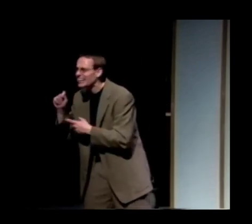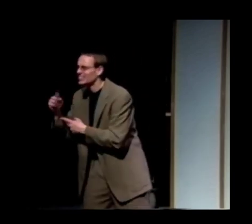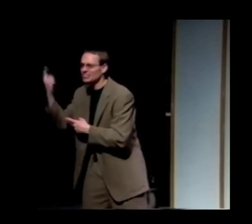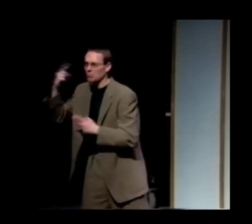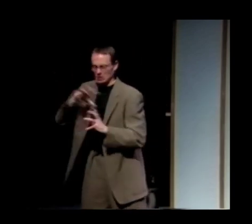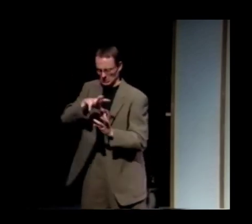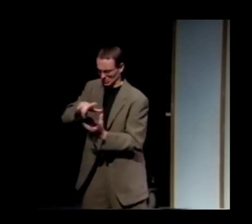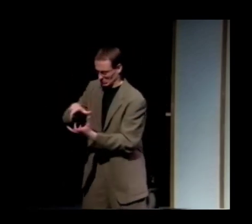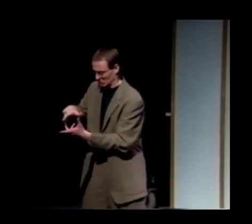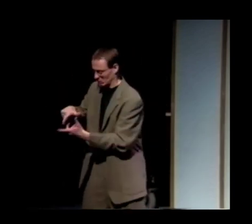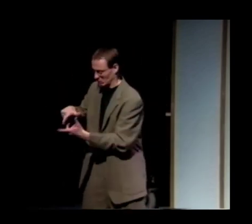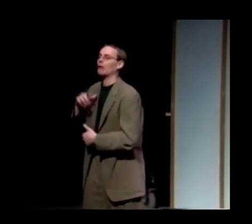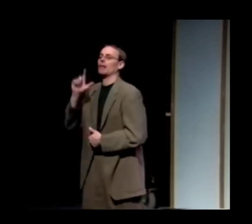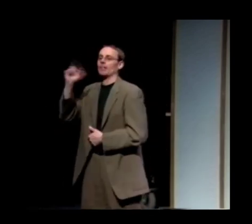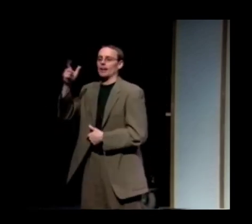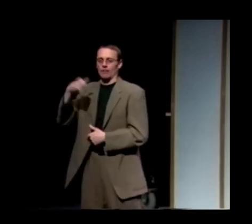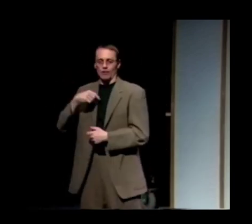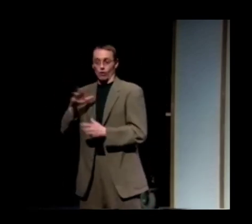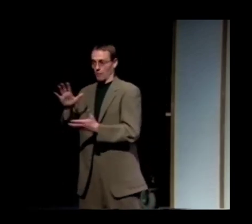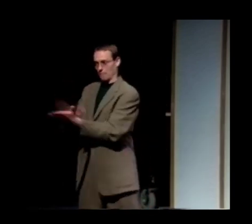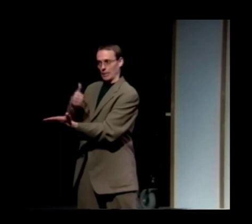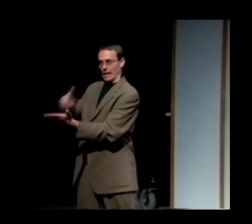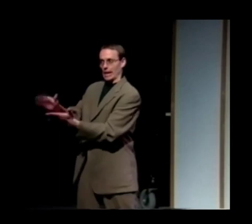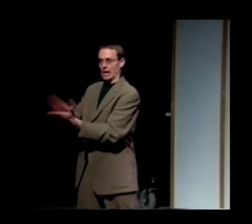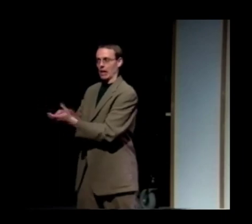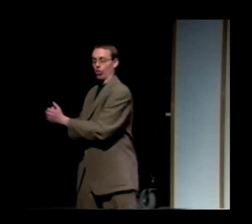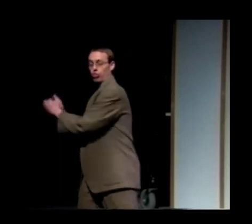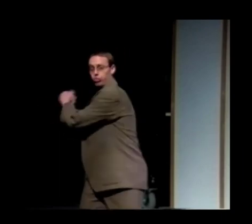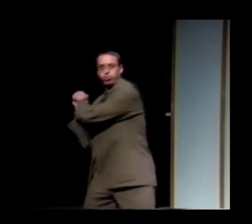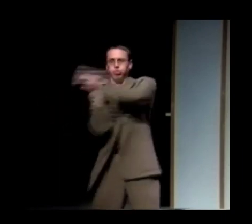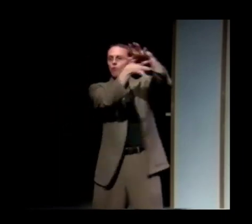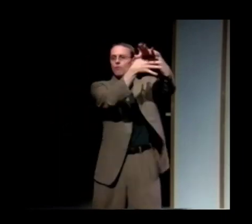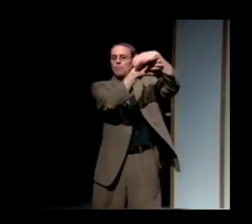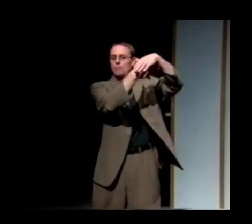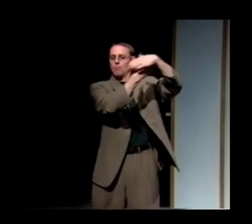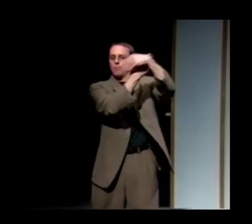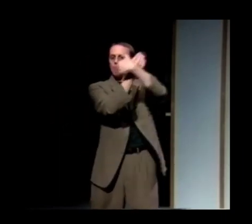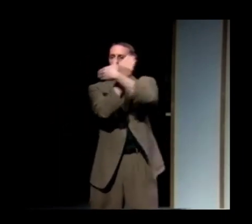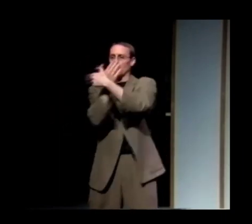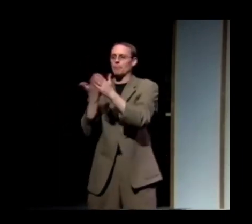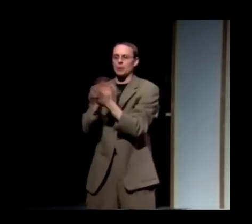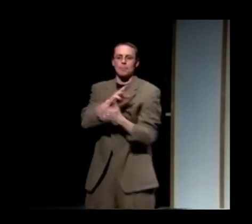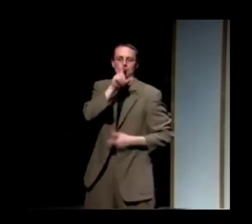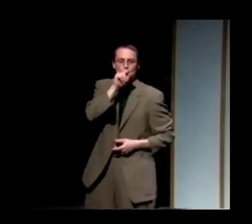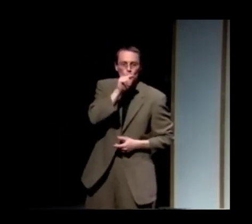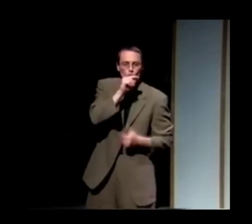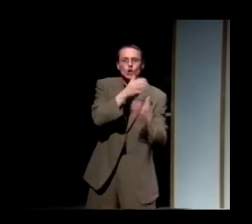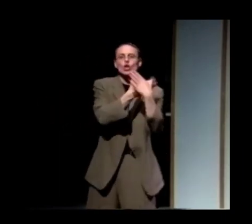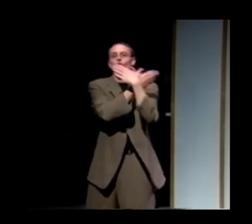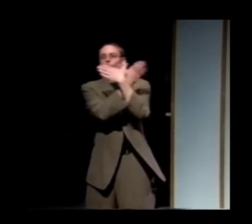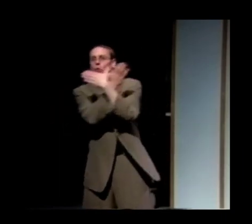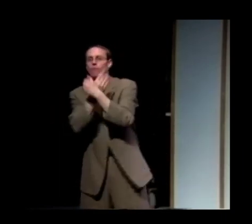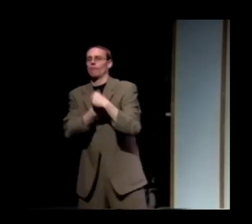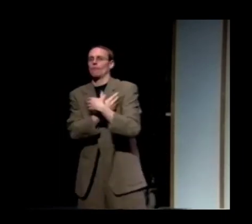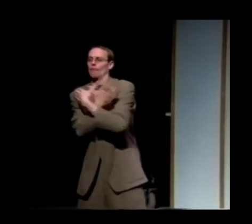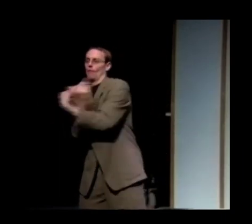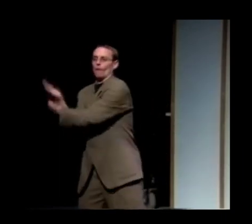OR A PLANET OR SOMETHING AND THEN GOES BACK TO THE PAINT. WHAT HAPPENS IS THE PAINT SPLATTERED ON THE CANVAS